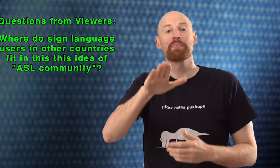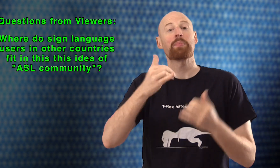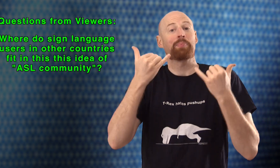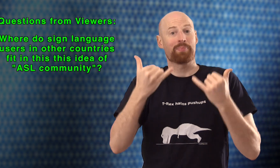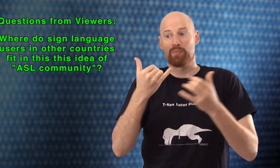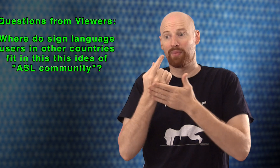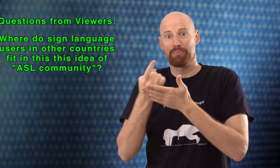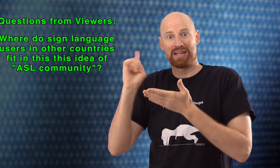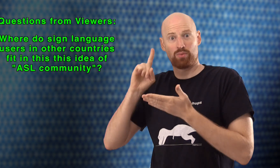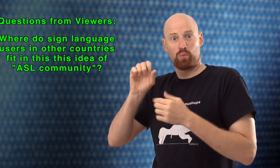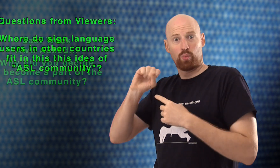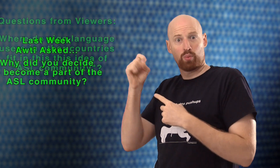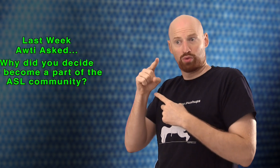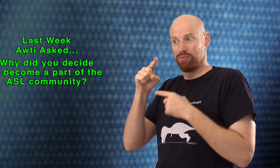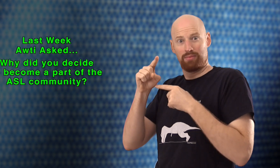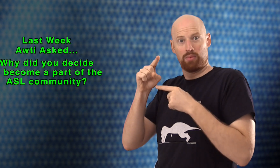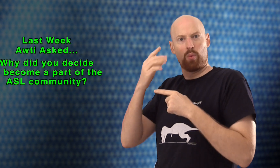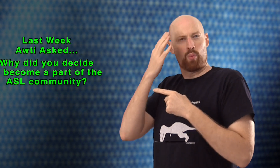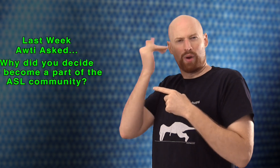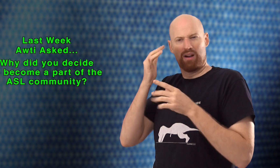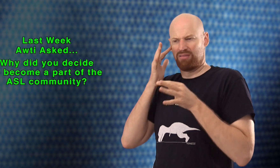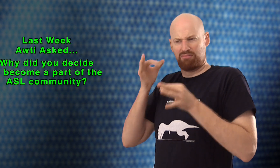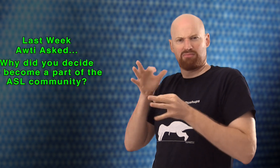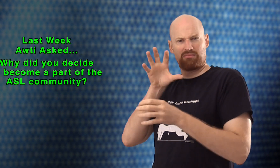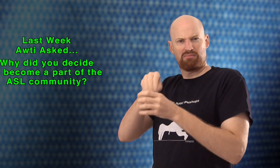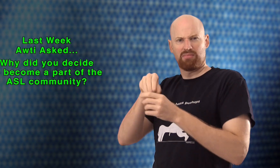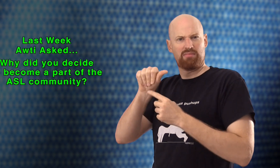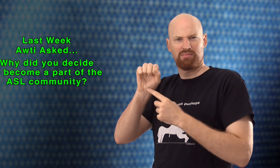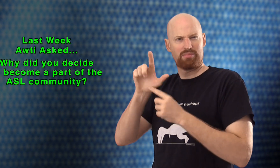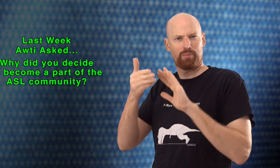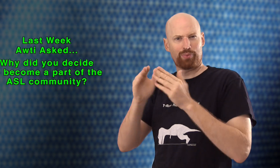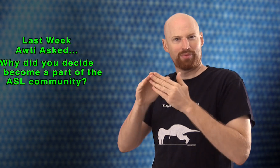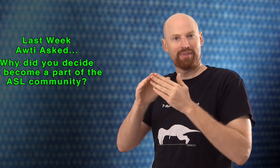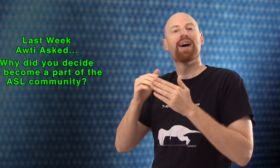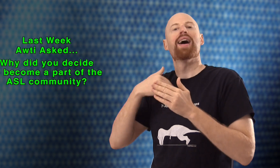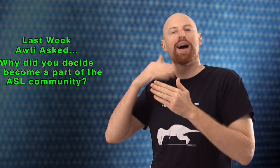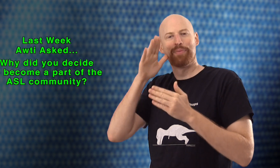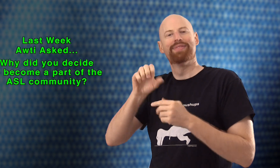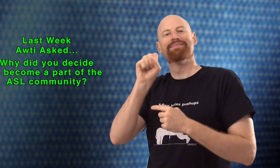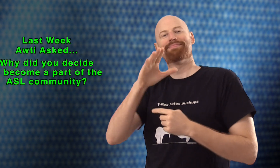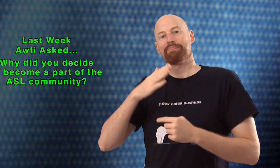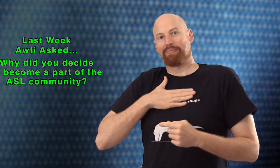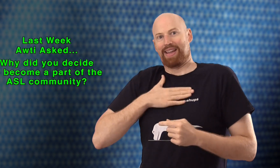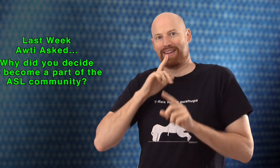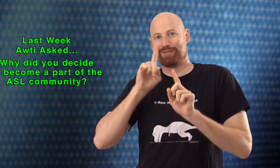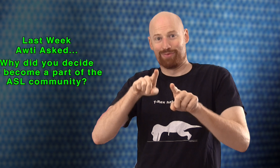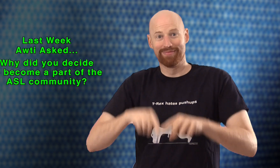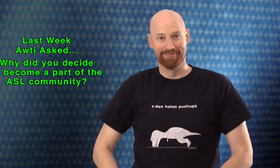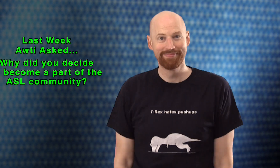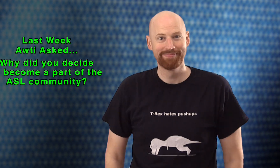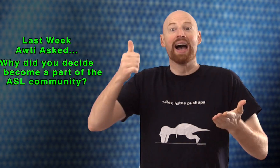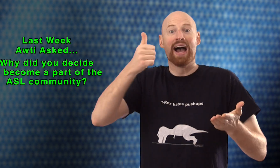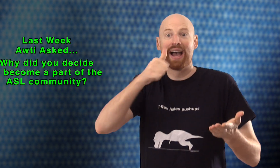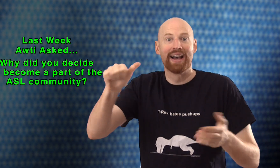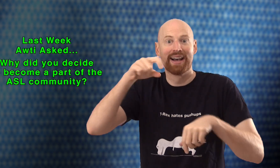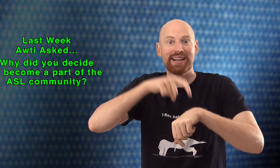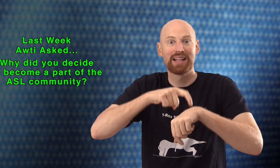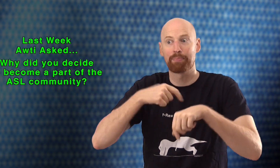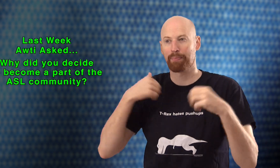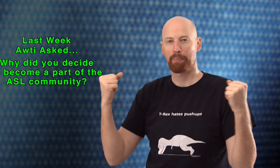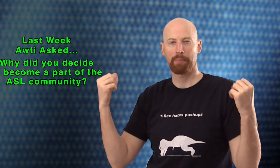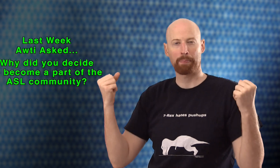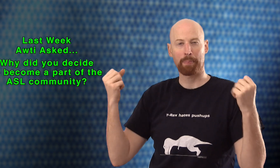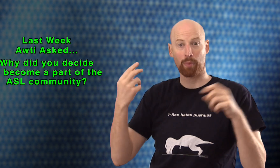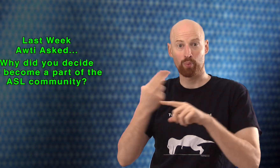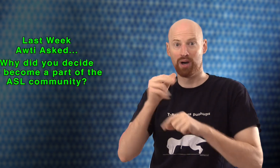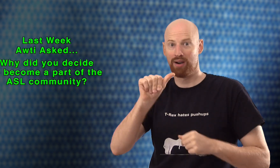question, "Why did you decide to become a part of the ASL Community?" Here's my answer: When I use ASL,